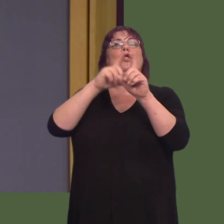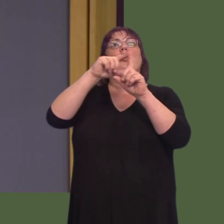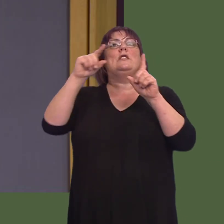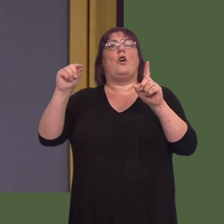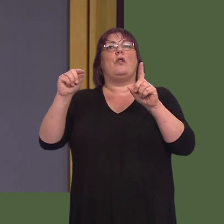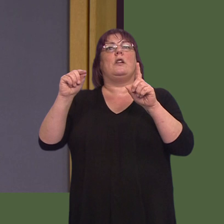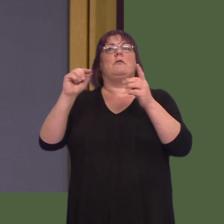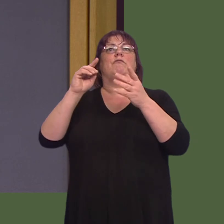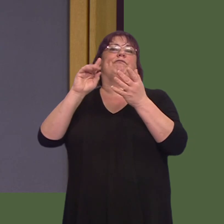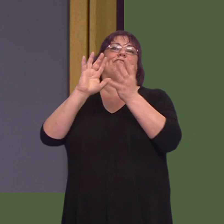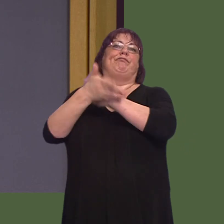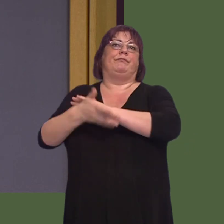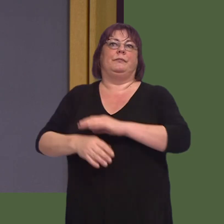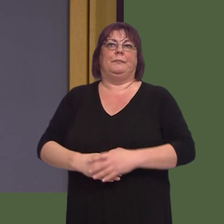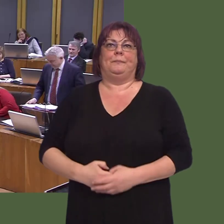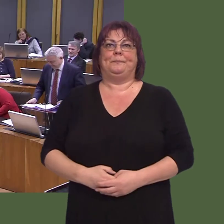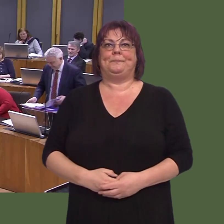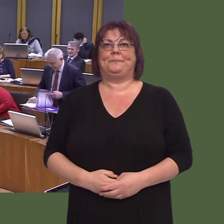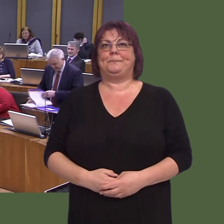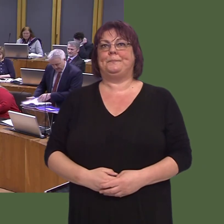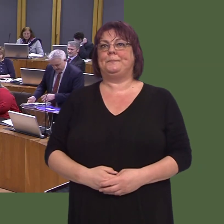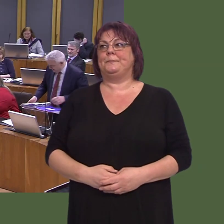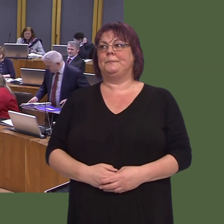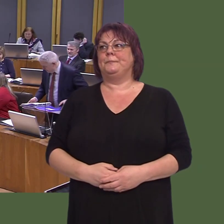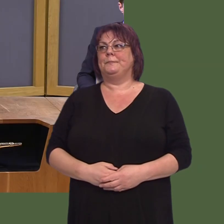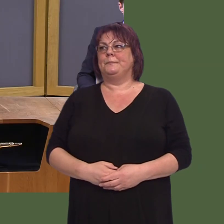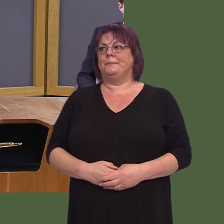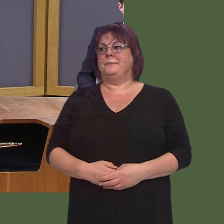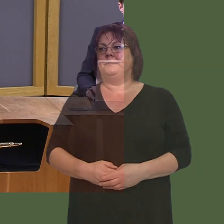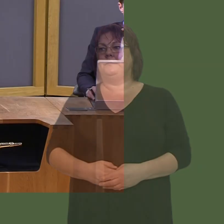Y Llywydd / The Llywydd: Thank you, First Minister.